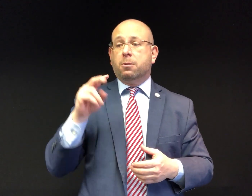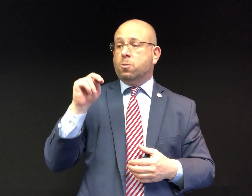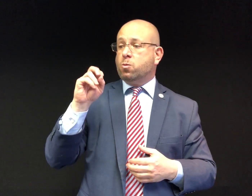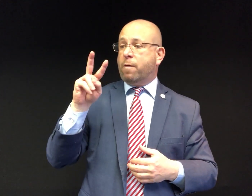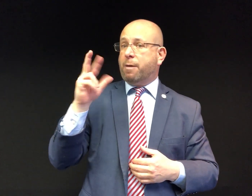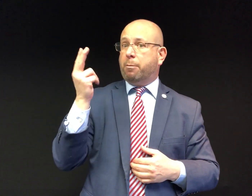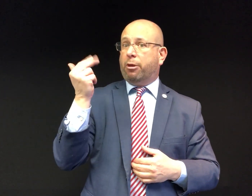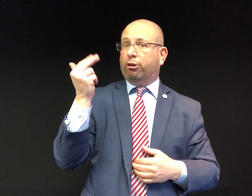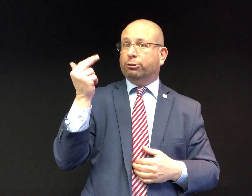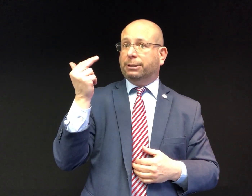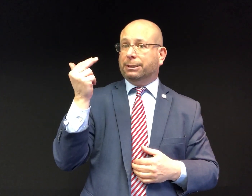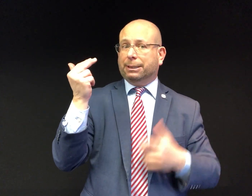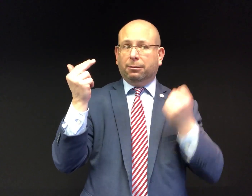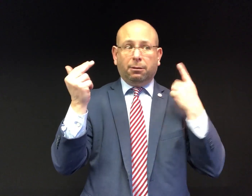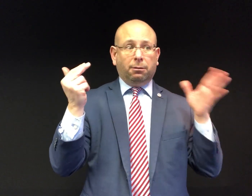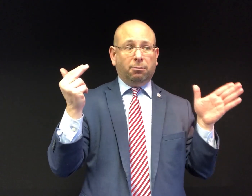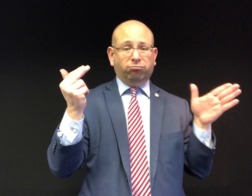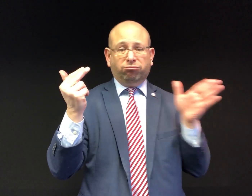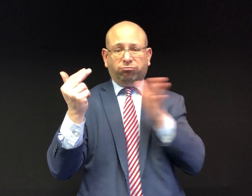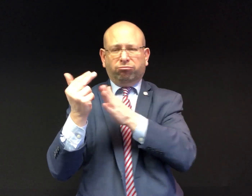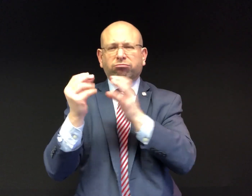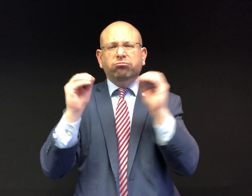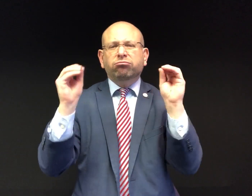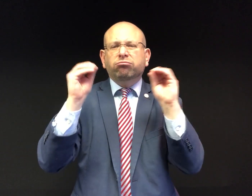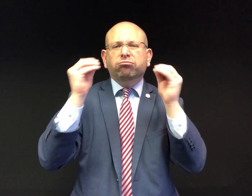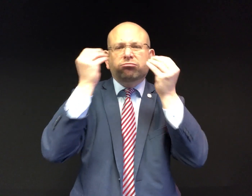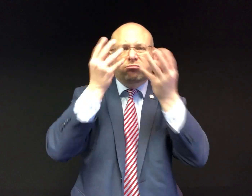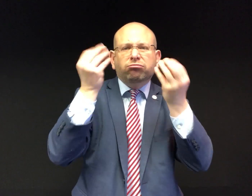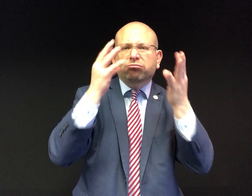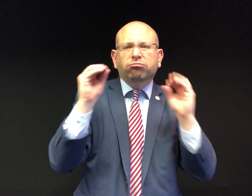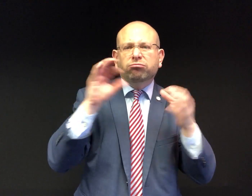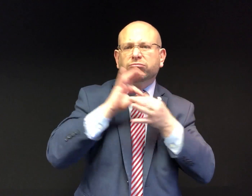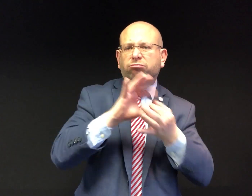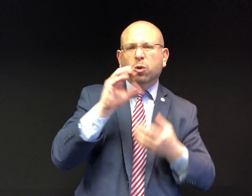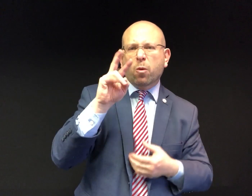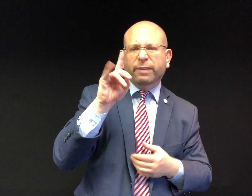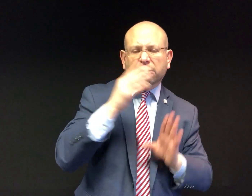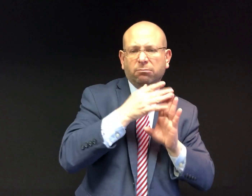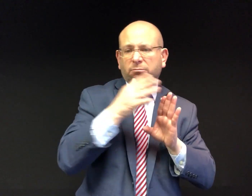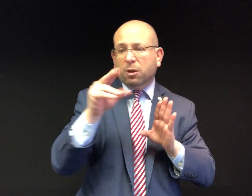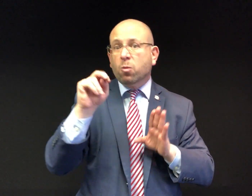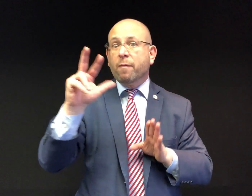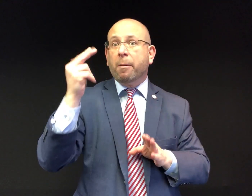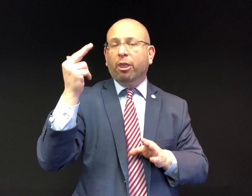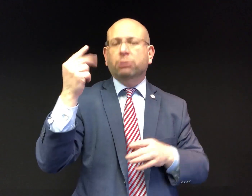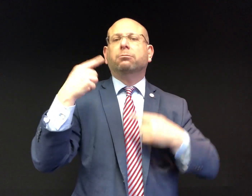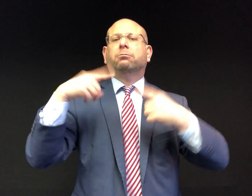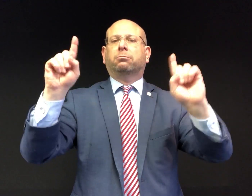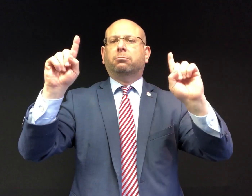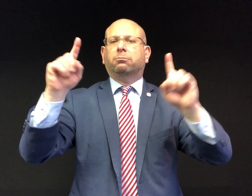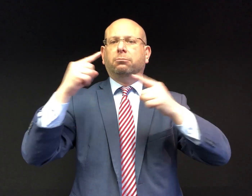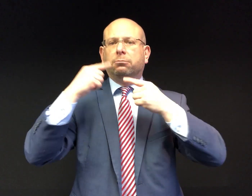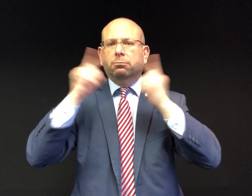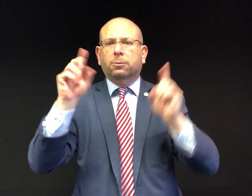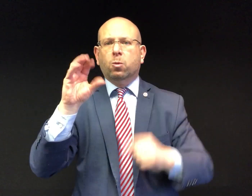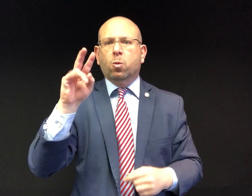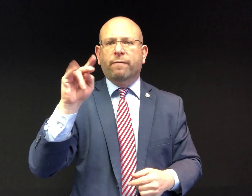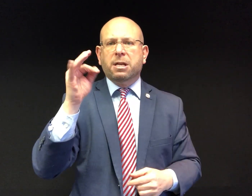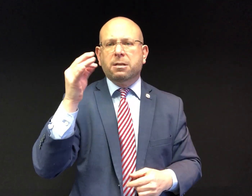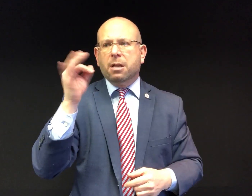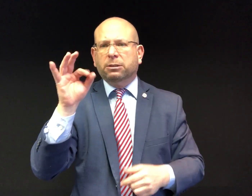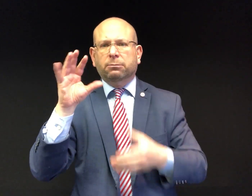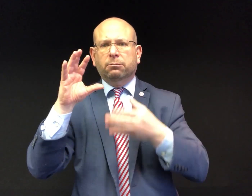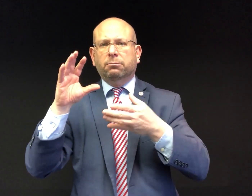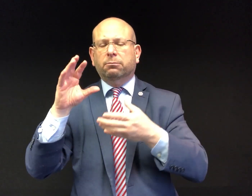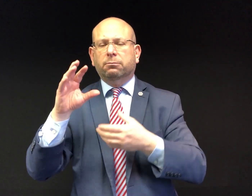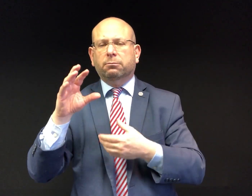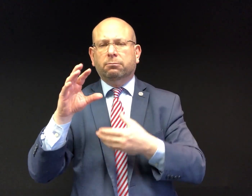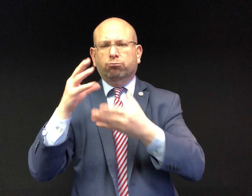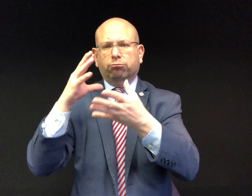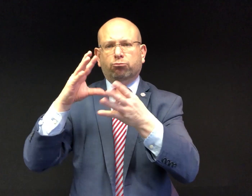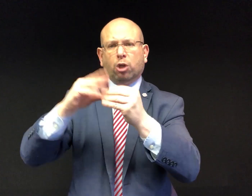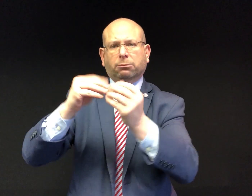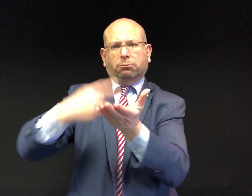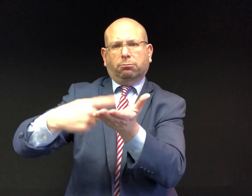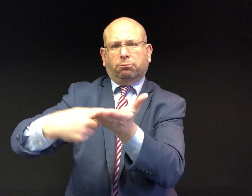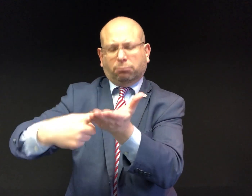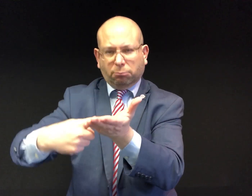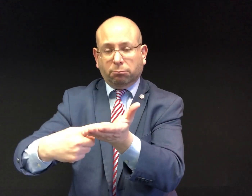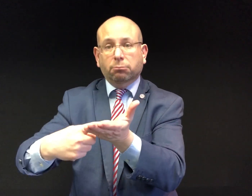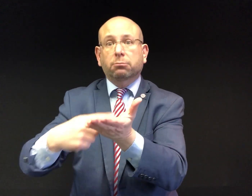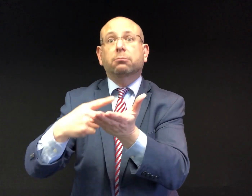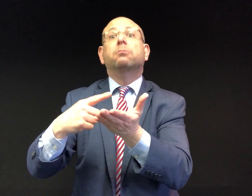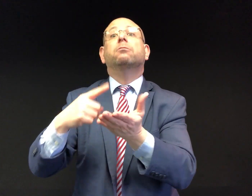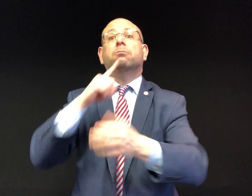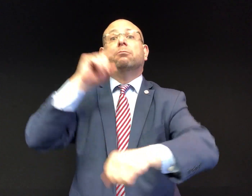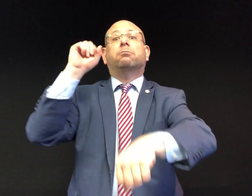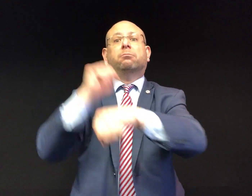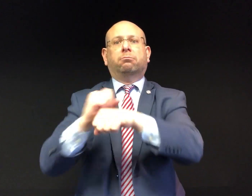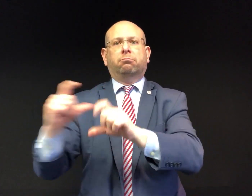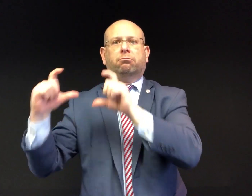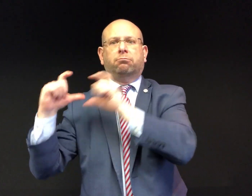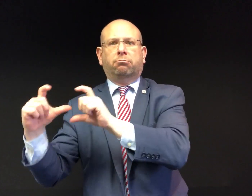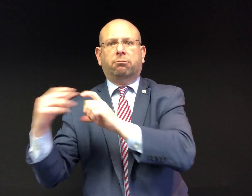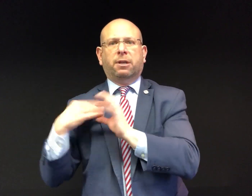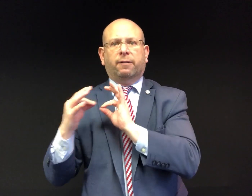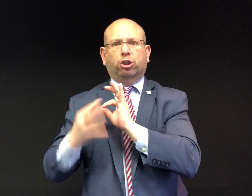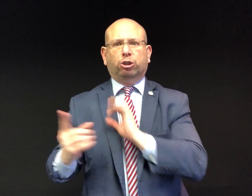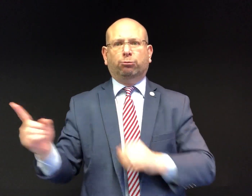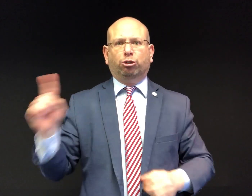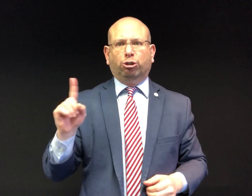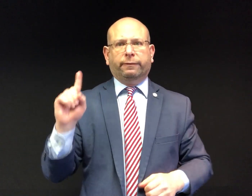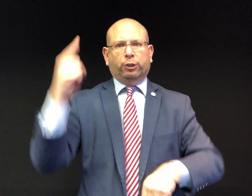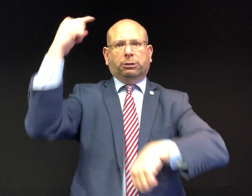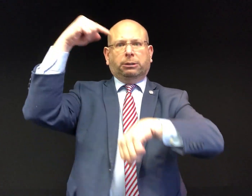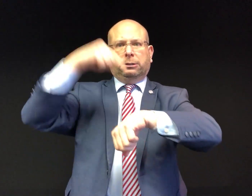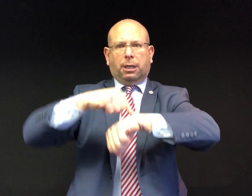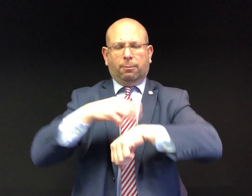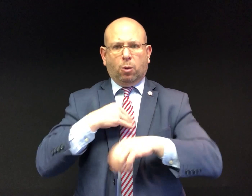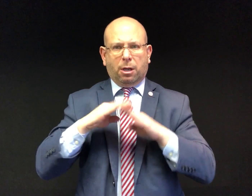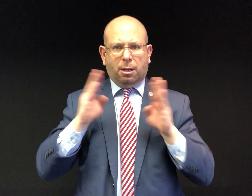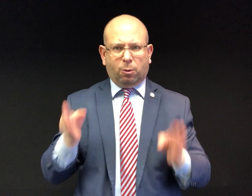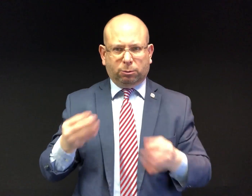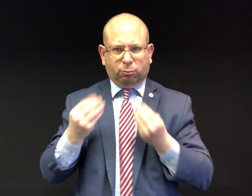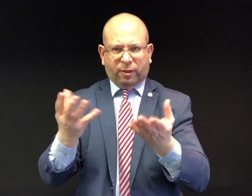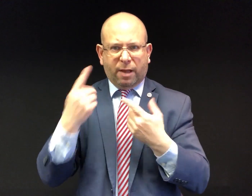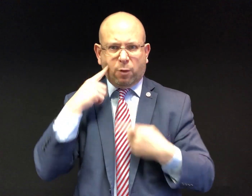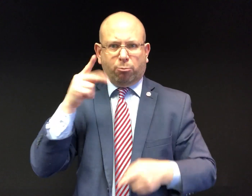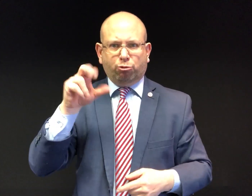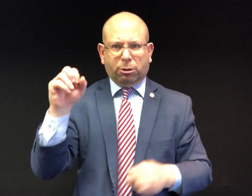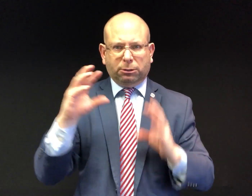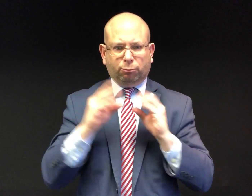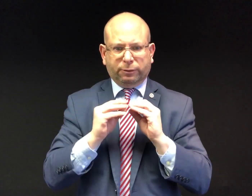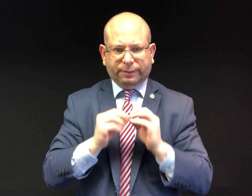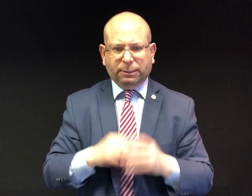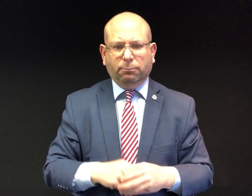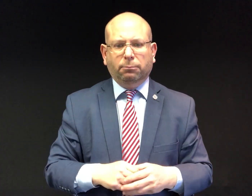On November 13, 2020, the Trump White House provided on its video the Picture-In-Picture (PIP) for the first ever ASL interpreter for their COVID-19 press briefing,